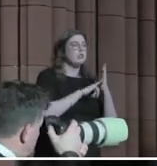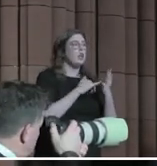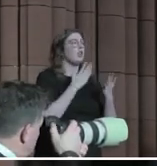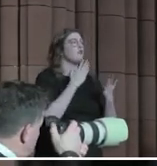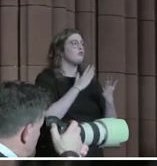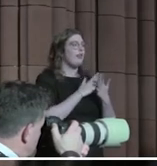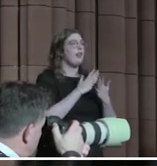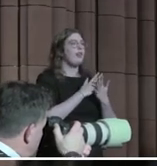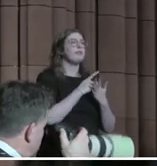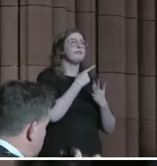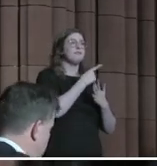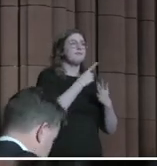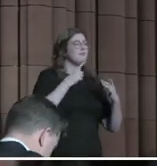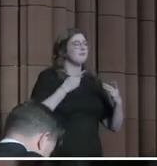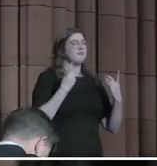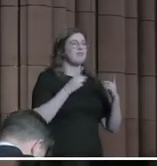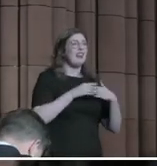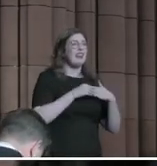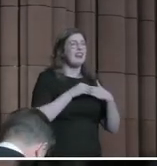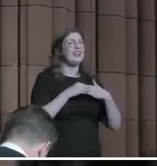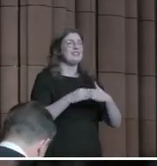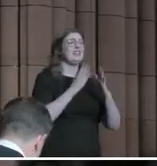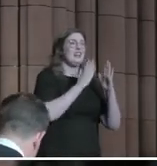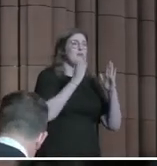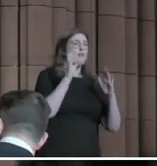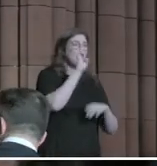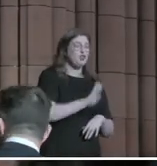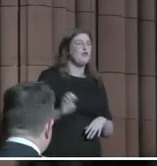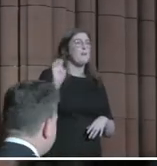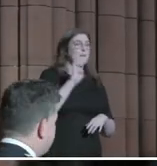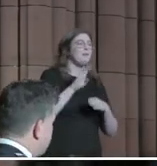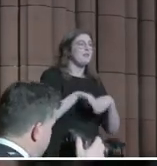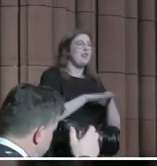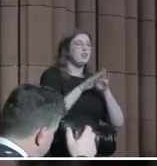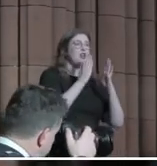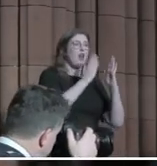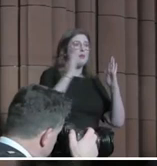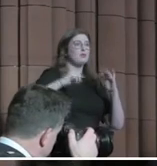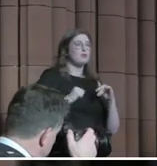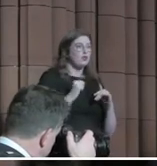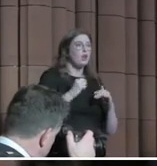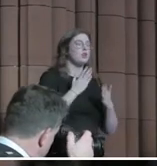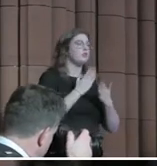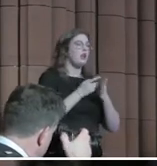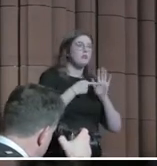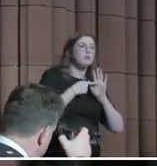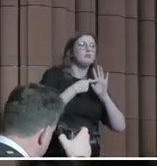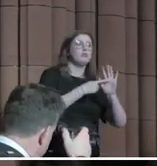as one of the leading librarians in Europe. The National Library of Scotland which plays such a prominent role in Scotland's cultural life